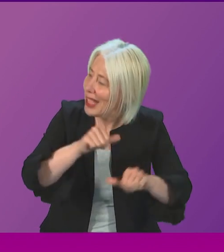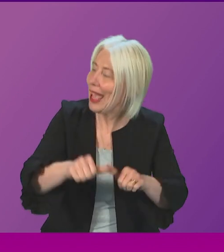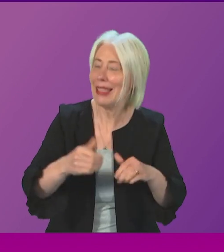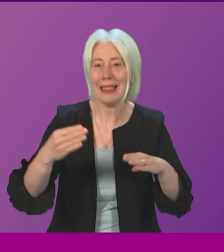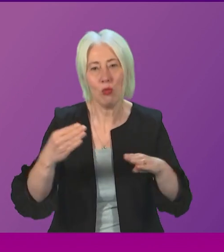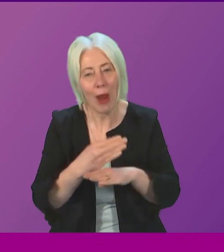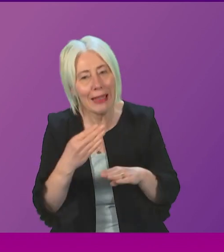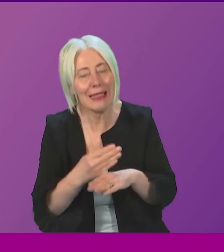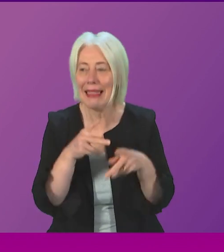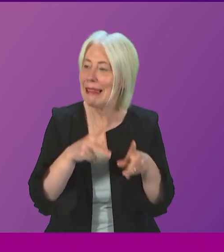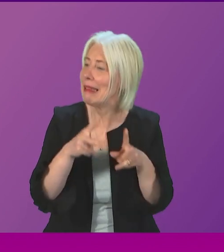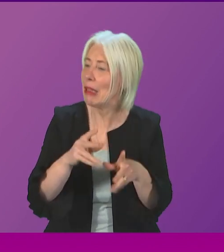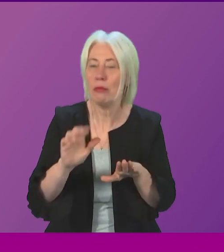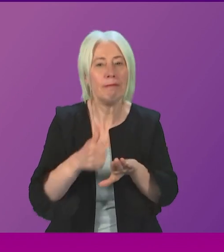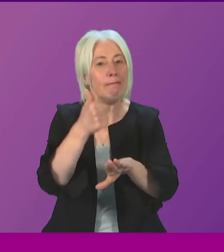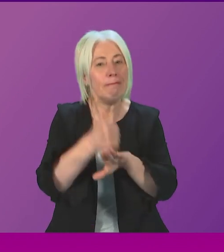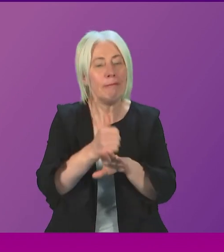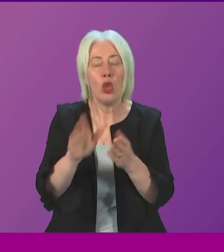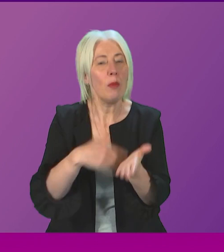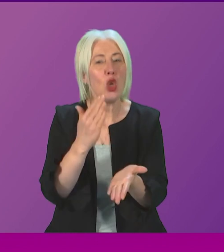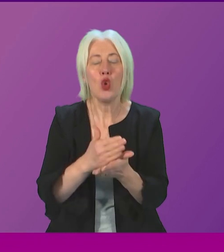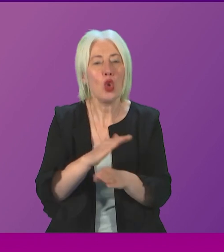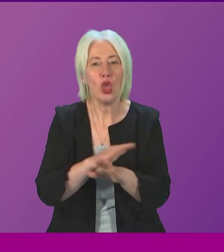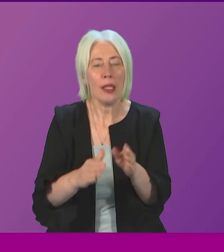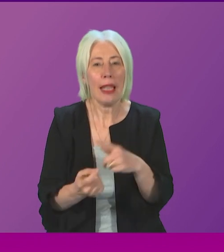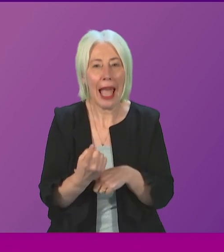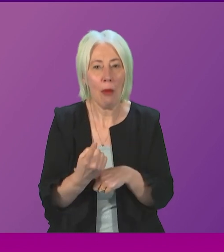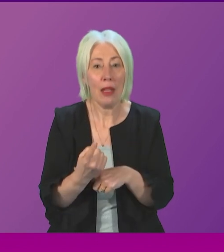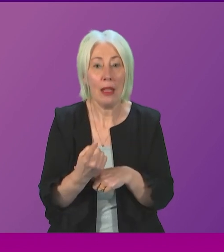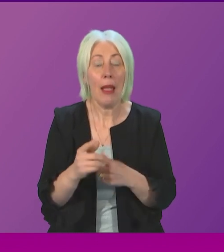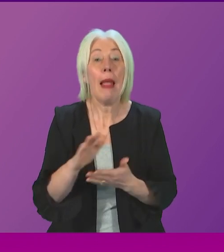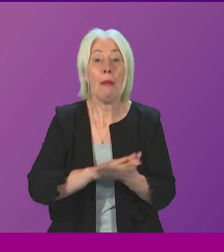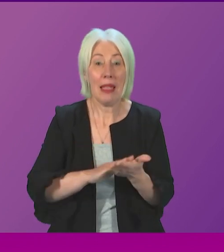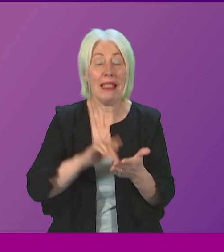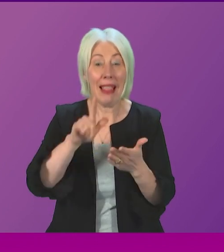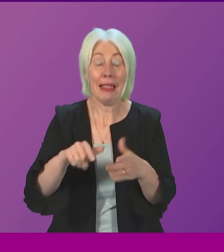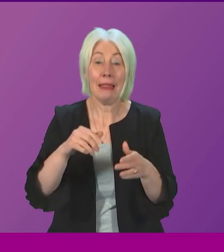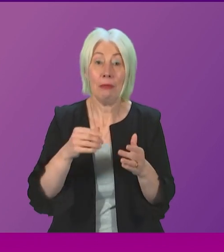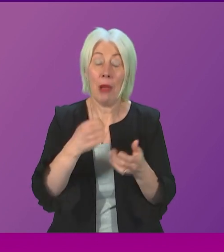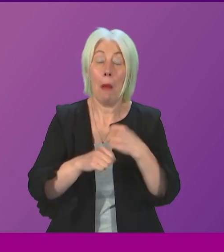and systems in place to ensure that doesn’t happen, it’s an institutional matter.”